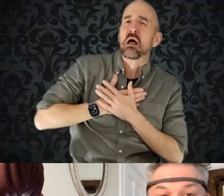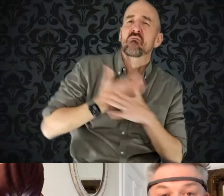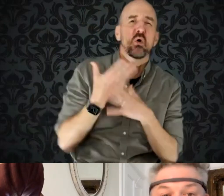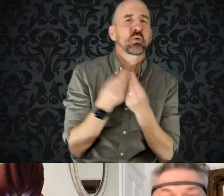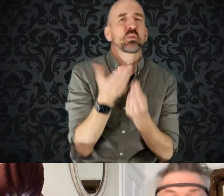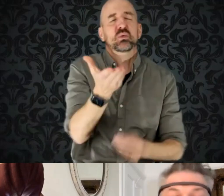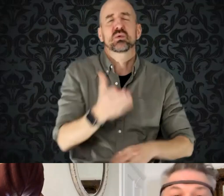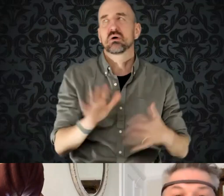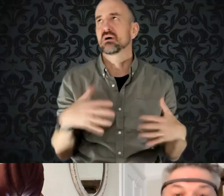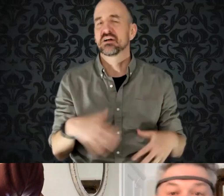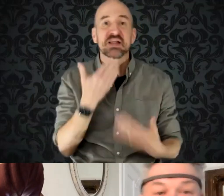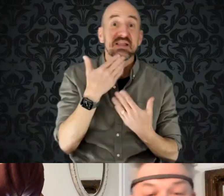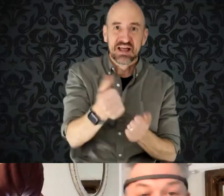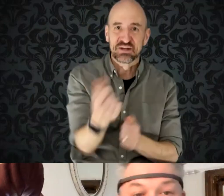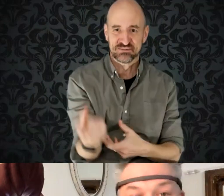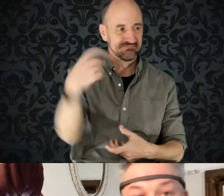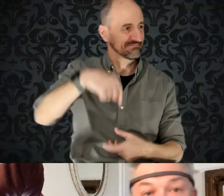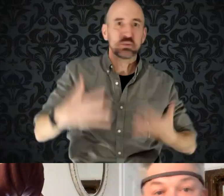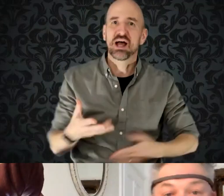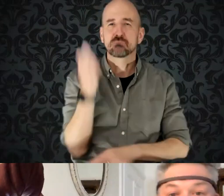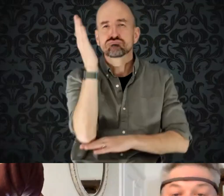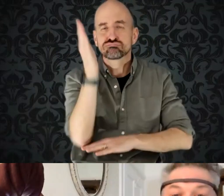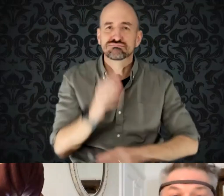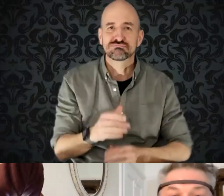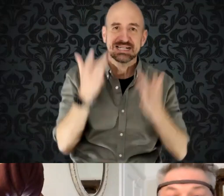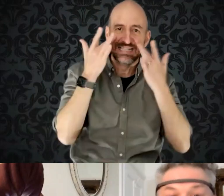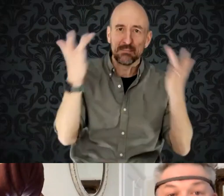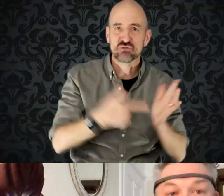your websites and I am sure you are more than happy for